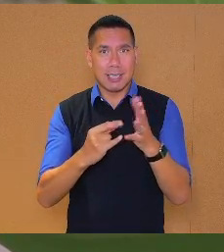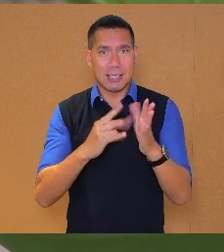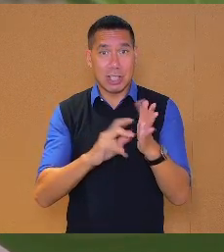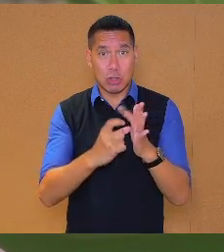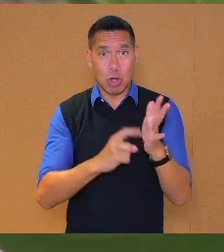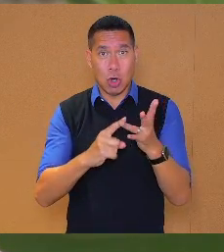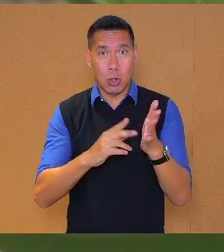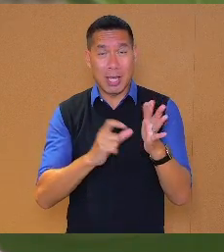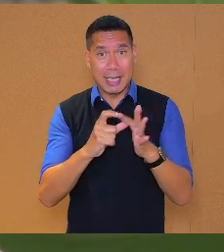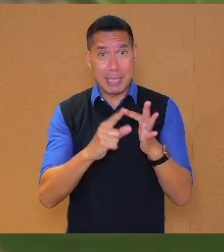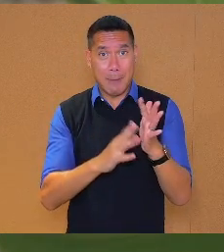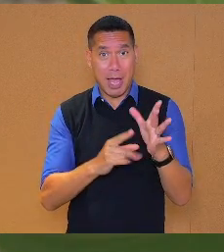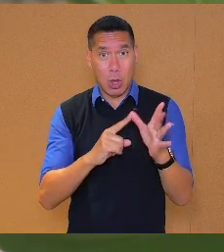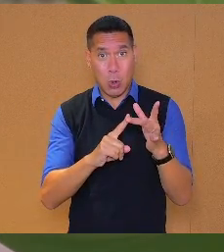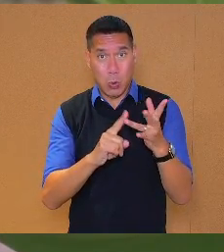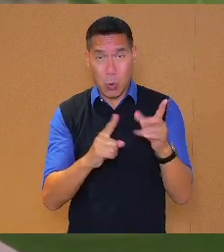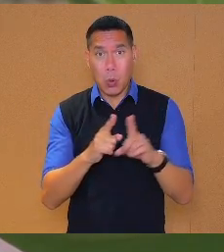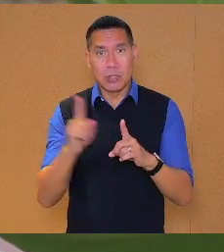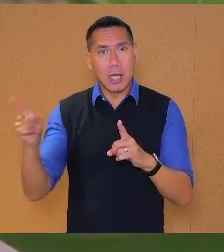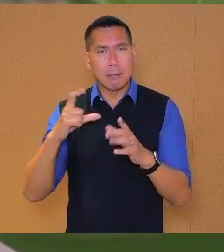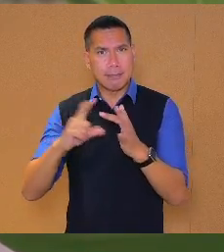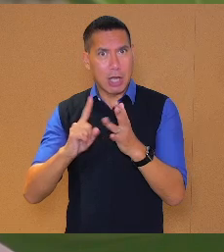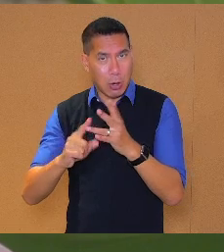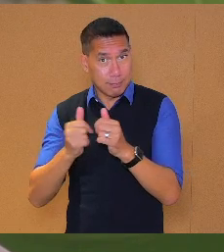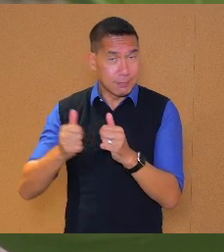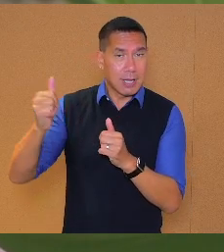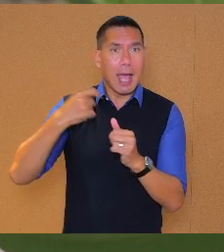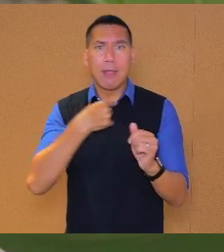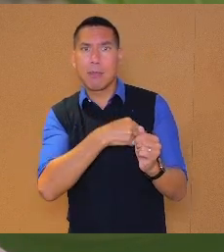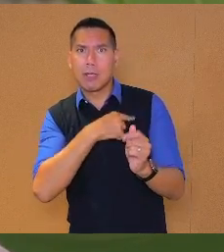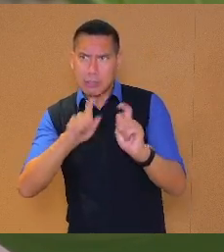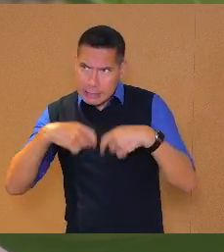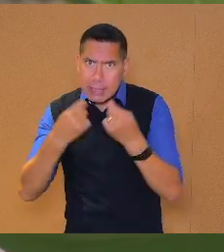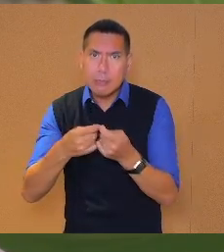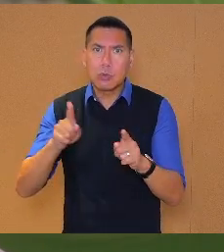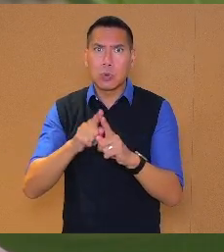VicHealth team for their leadership, resilience, and commitment to our organisation and our work.